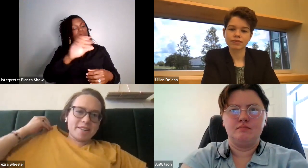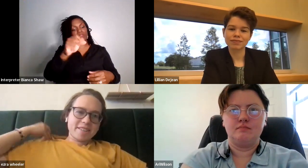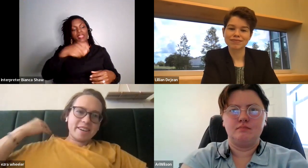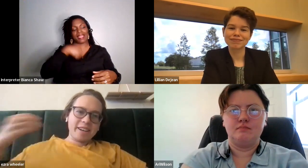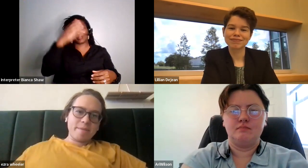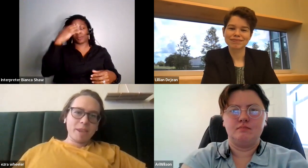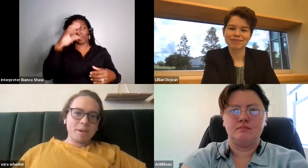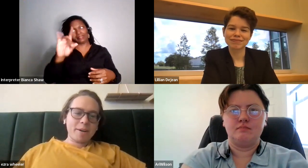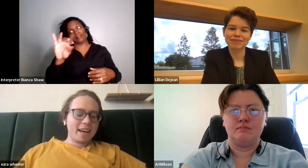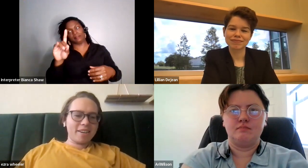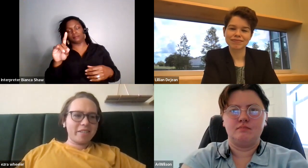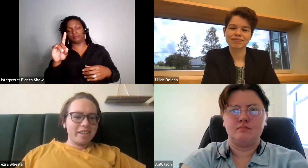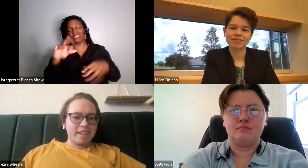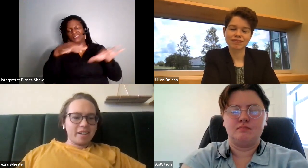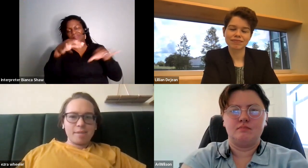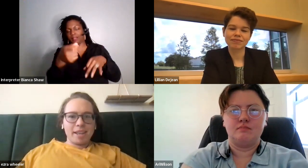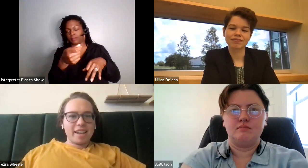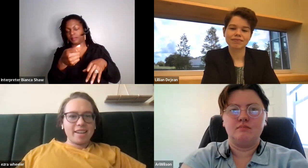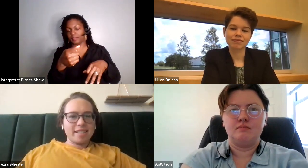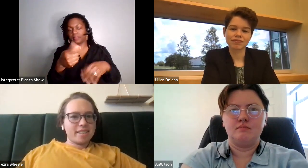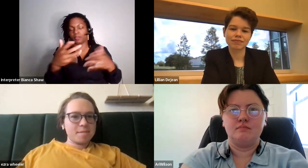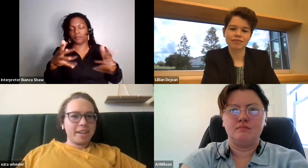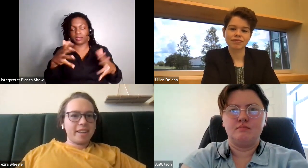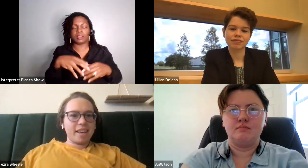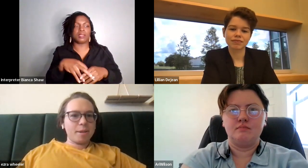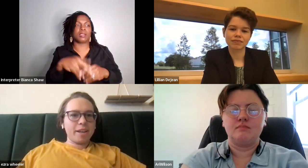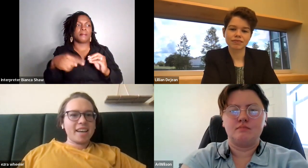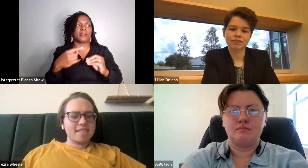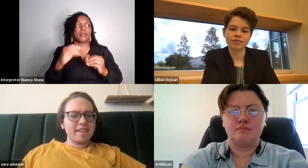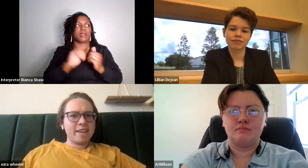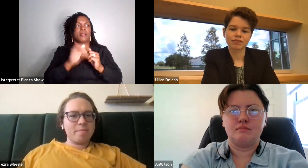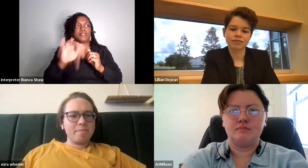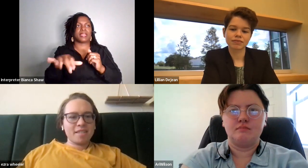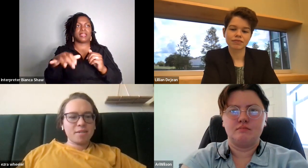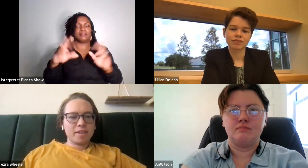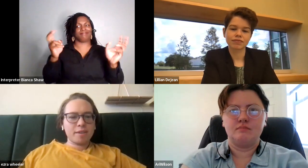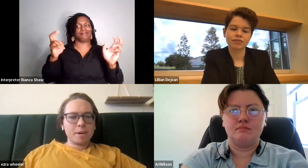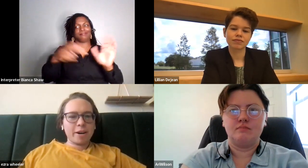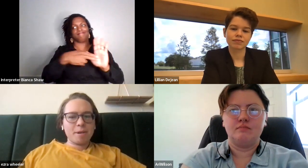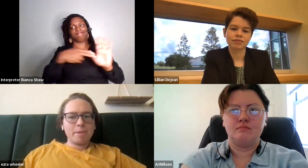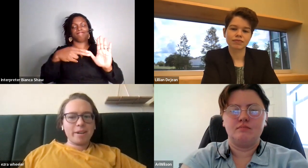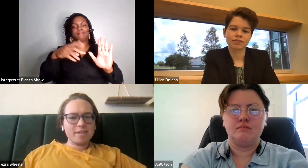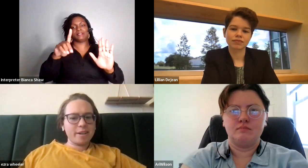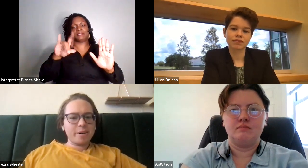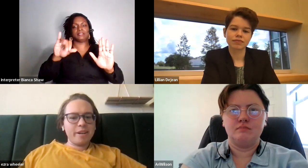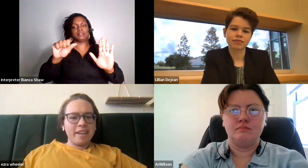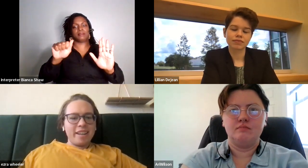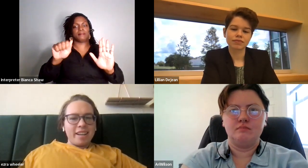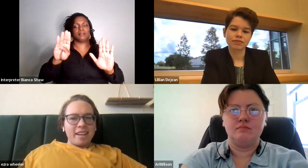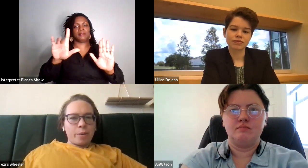Just about how claiming that disability label. I guess is a source of empowerment, but also queer.